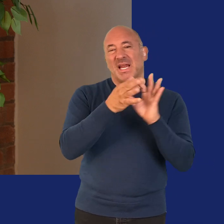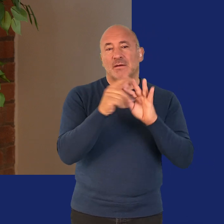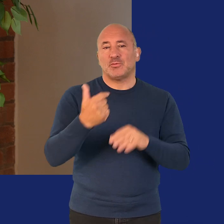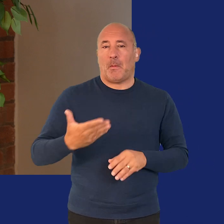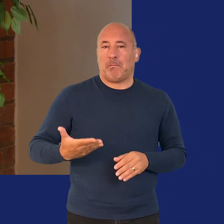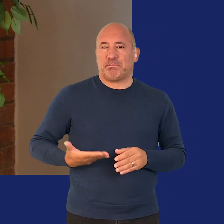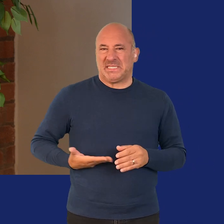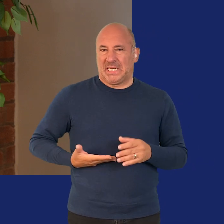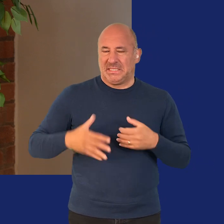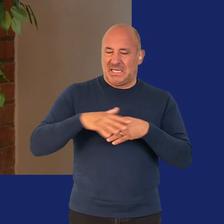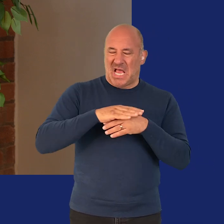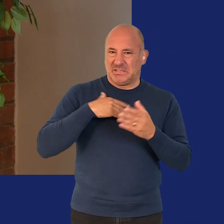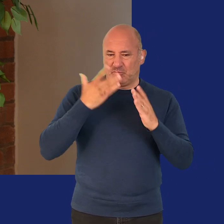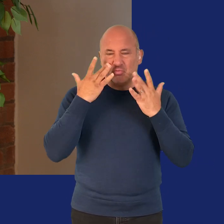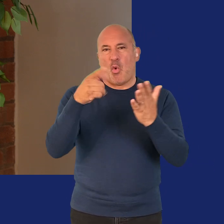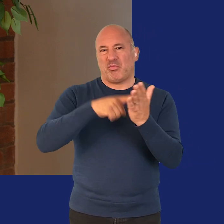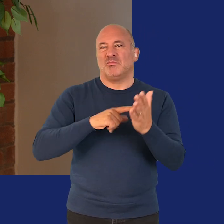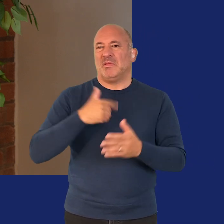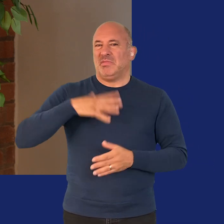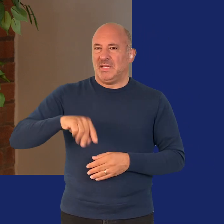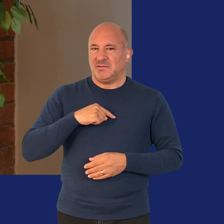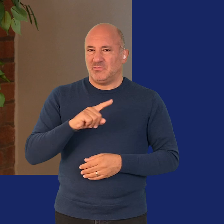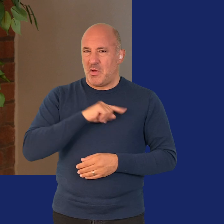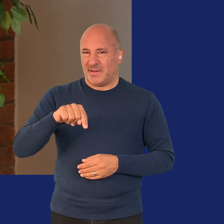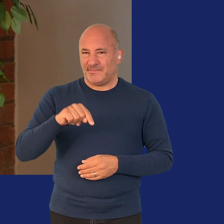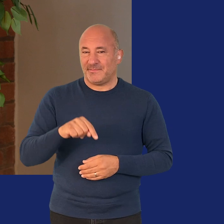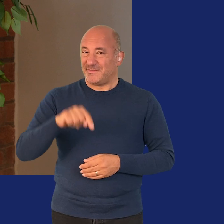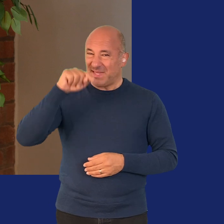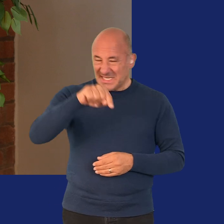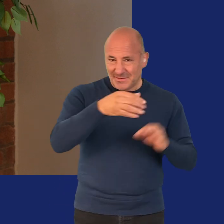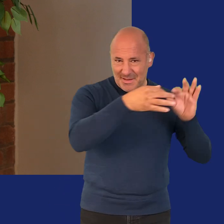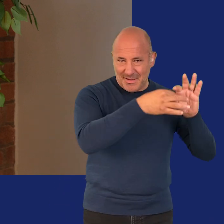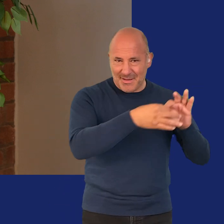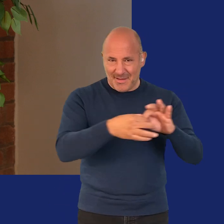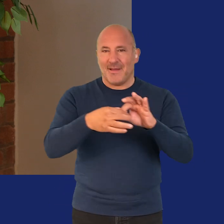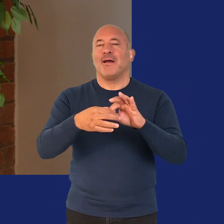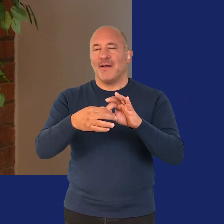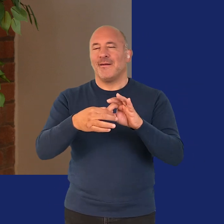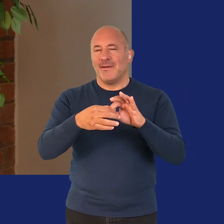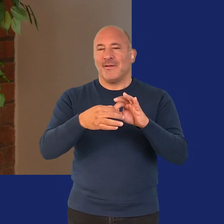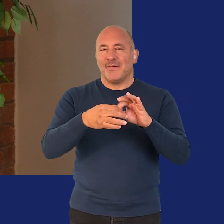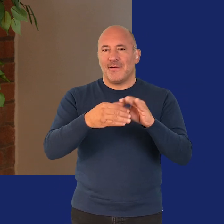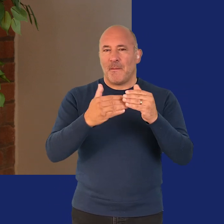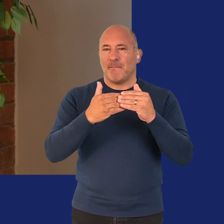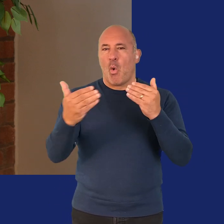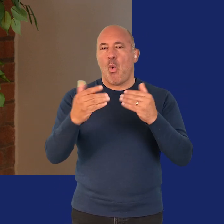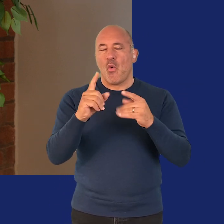So it's about giving the business case as well, I think, and that will in turn